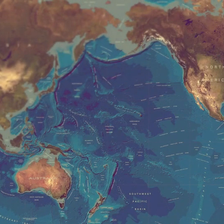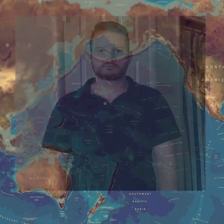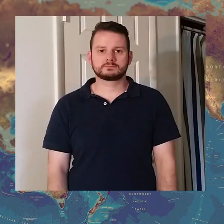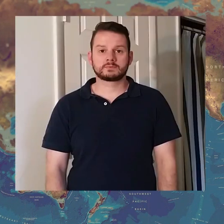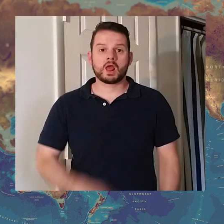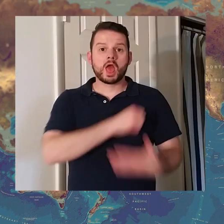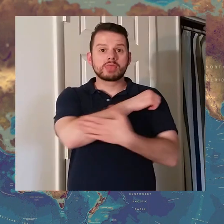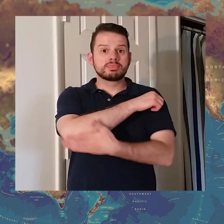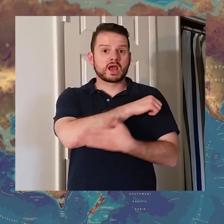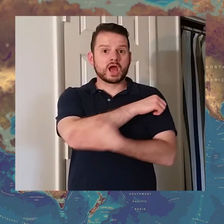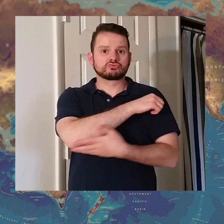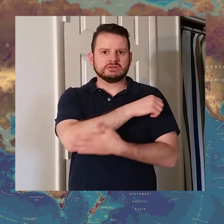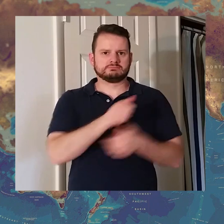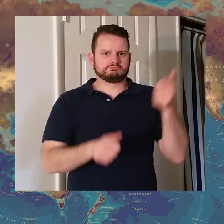This is the country.